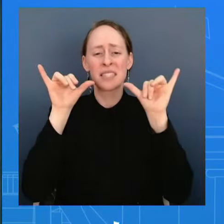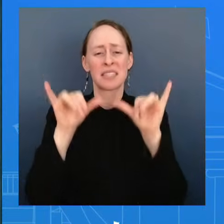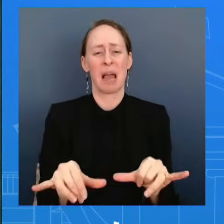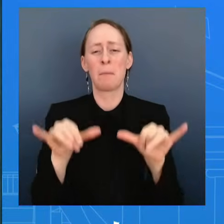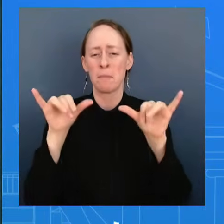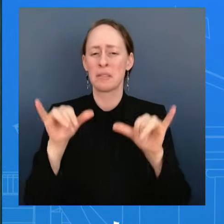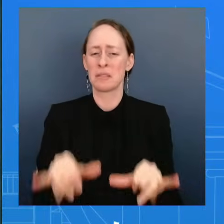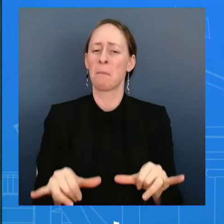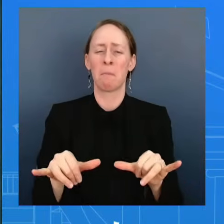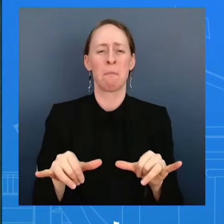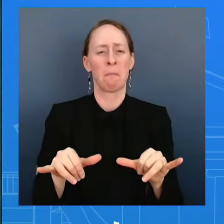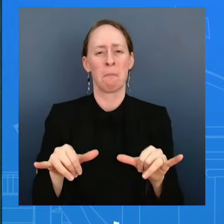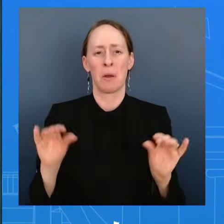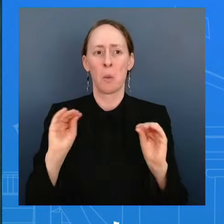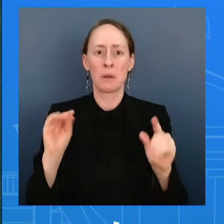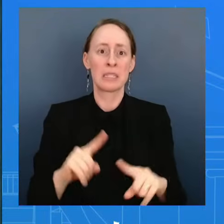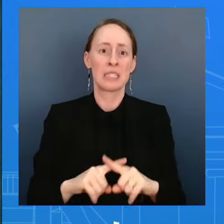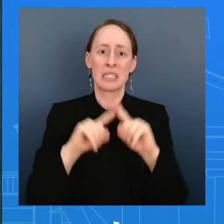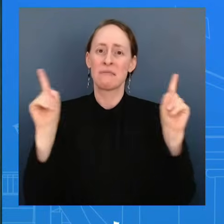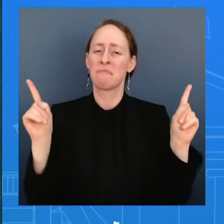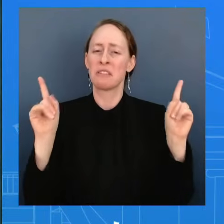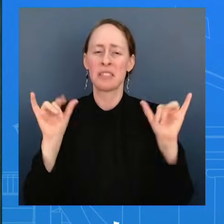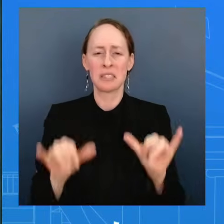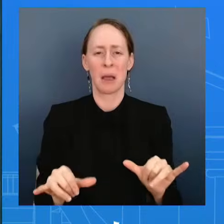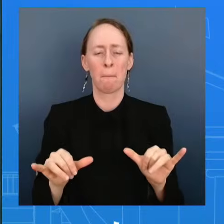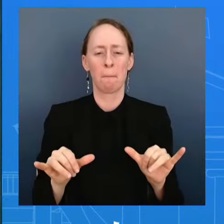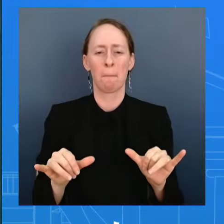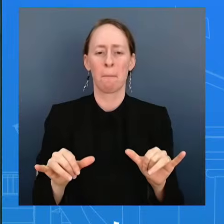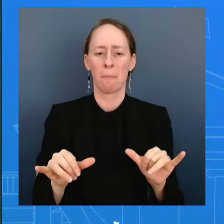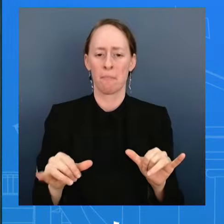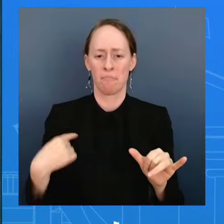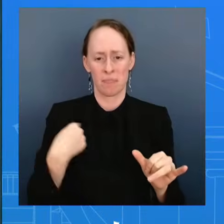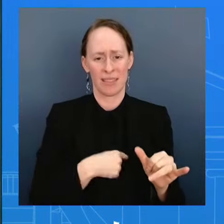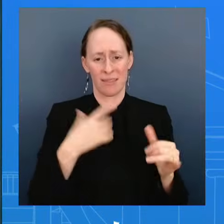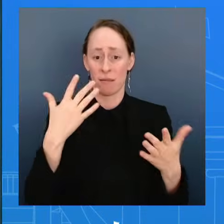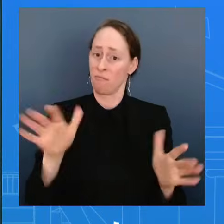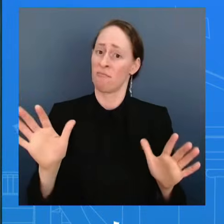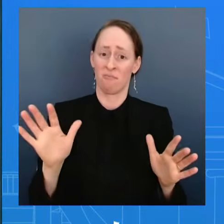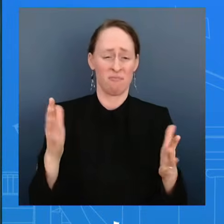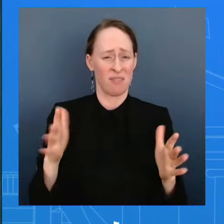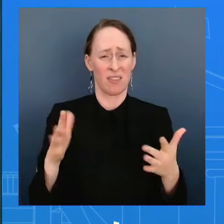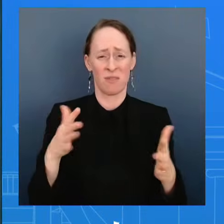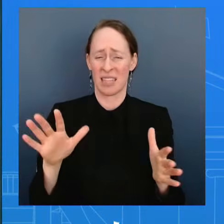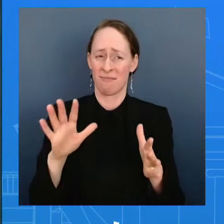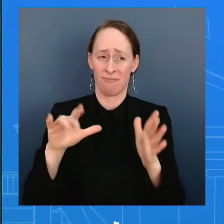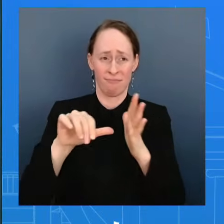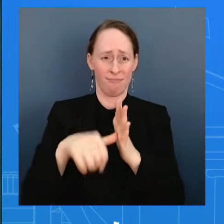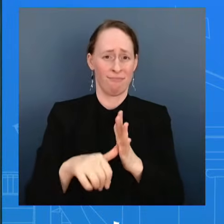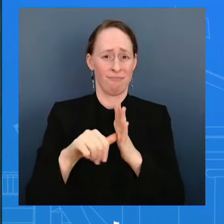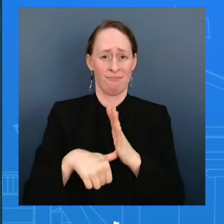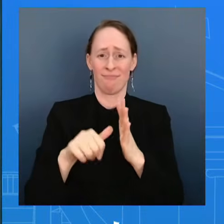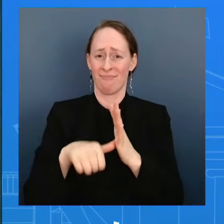In order to deal with this issue, we have to see legislation. And so, we're going to continue to call on that. They have to -- Congress has to do everything